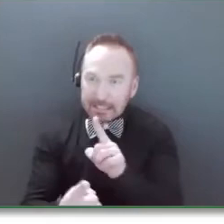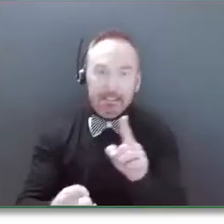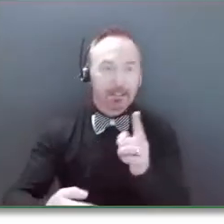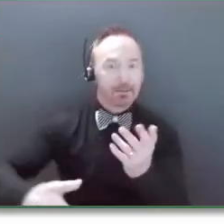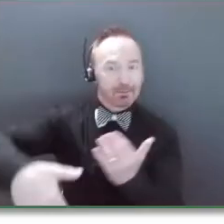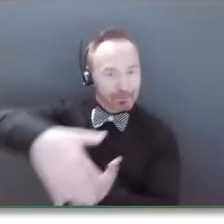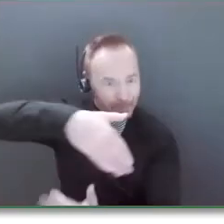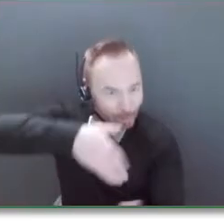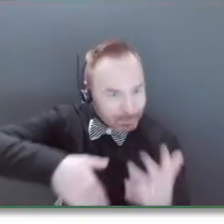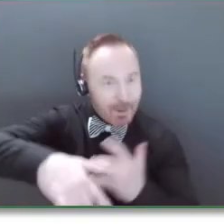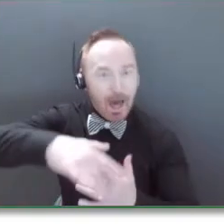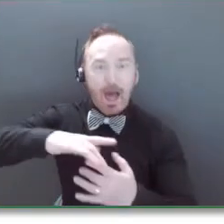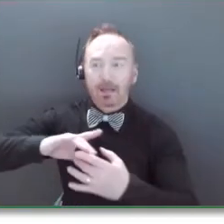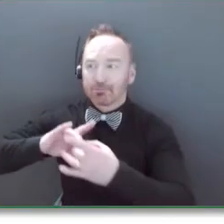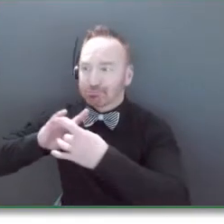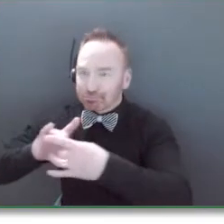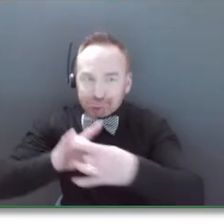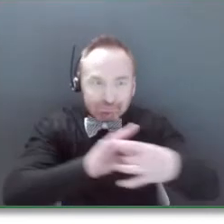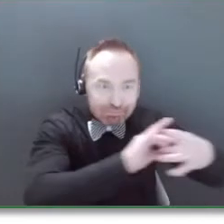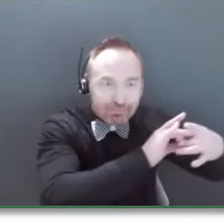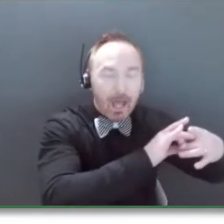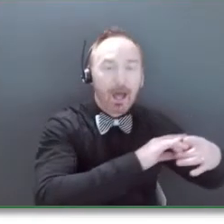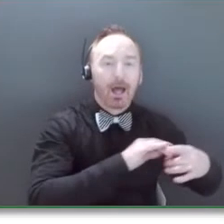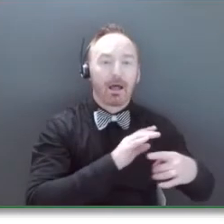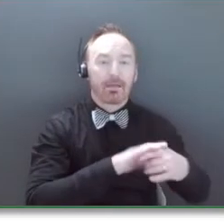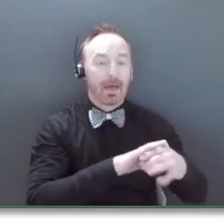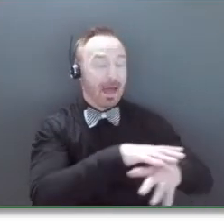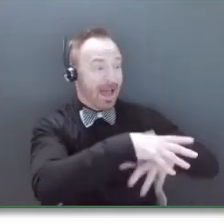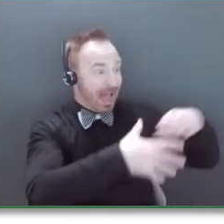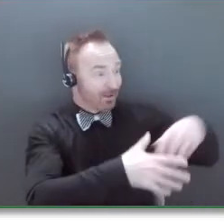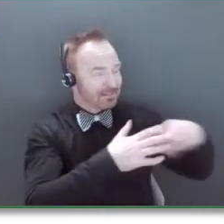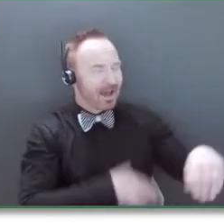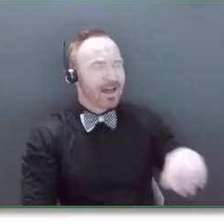They get to share a love of the outdoors.